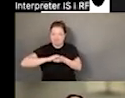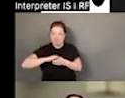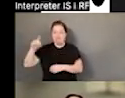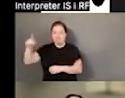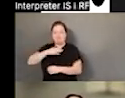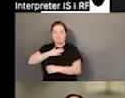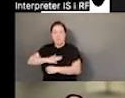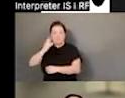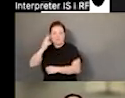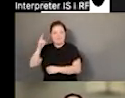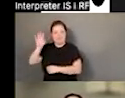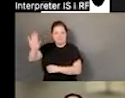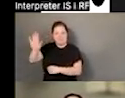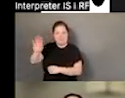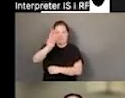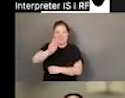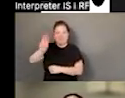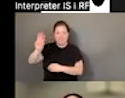NAV in Norway is a huge public sector